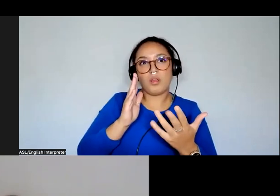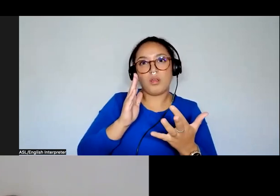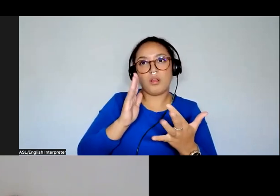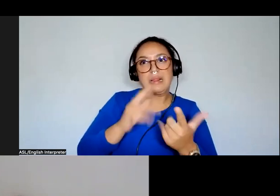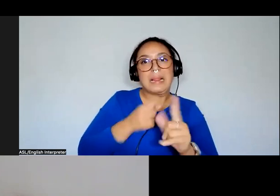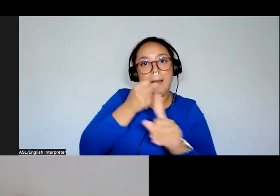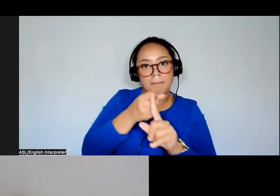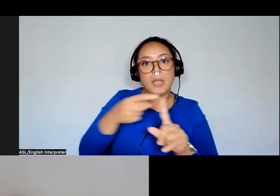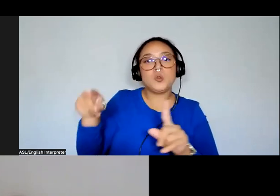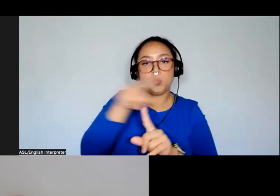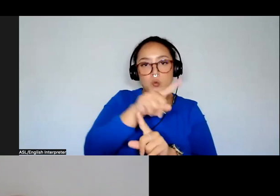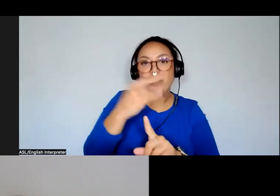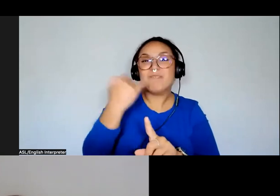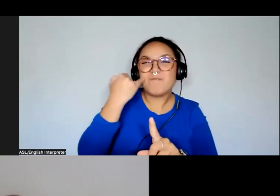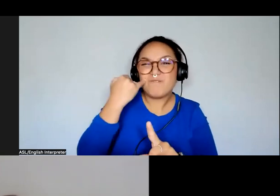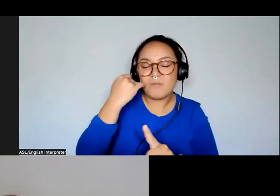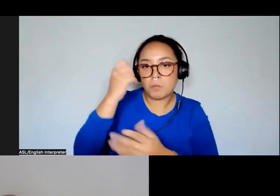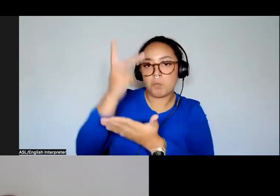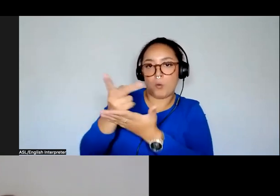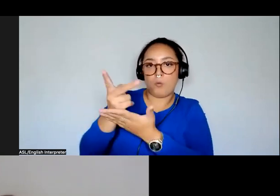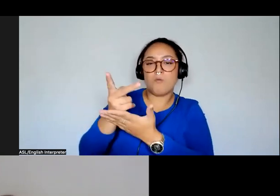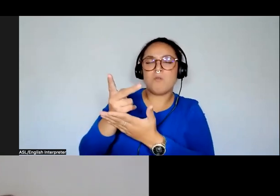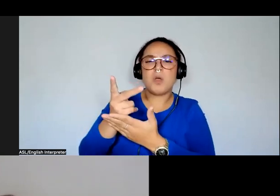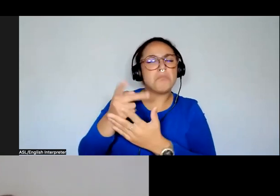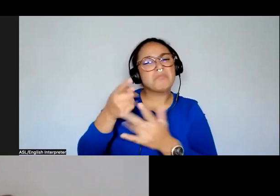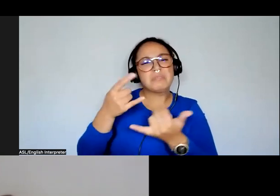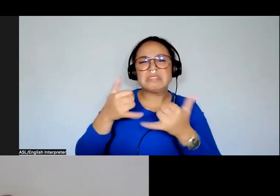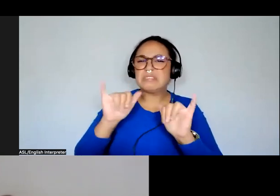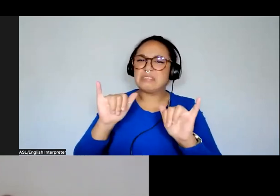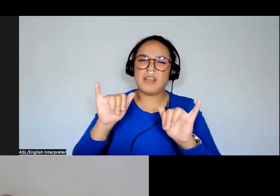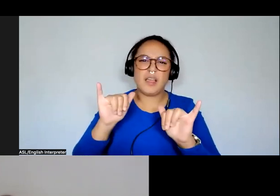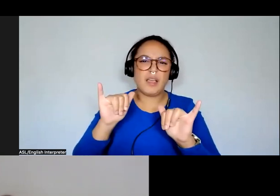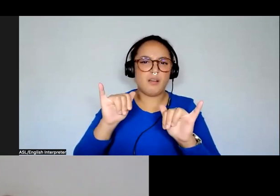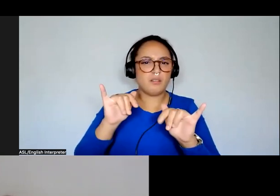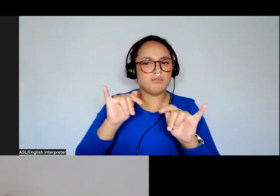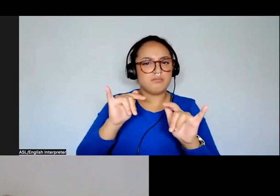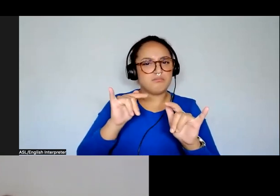But I think it's useful to take a note of that now and get familiar with the process